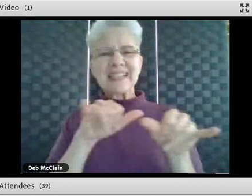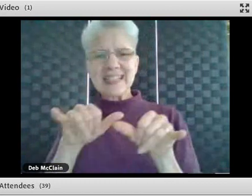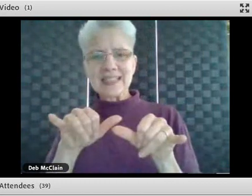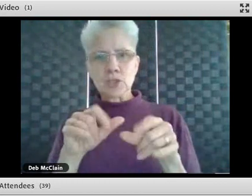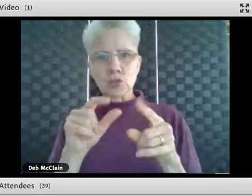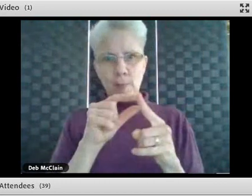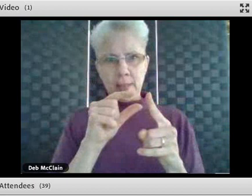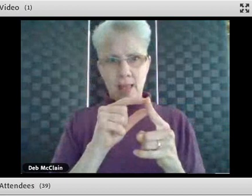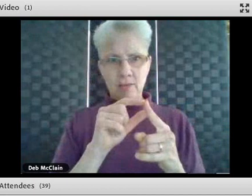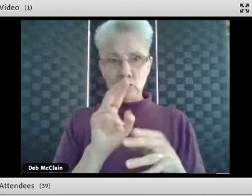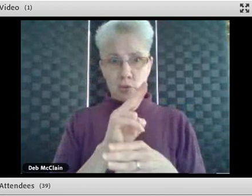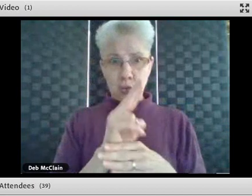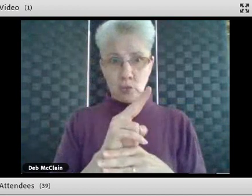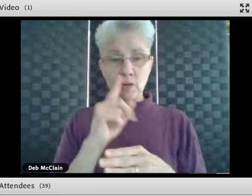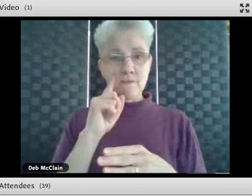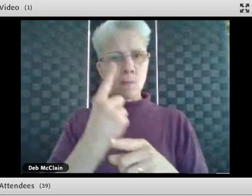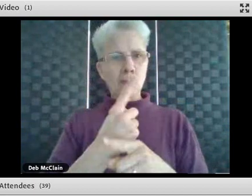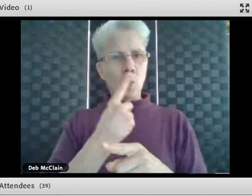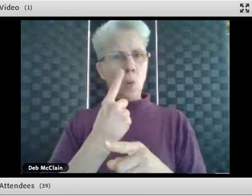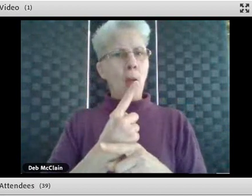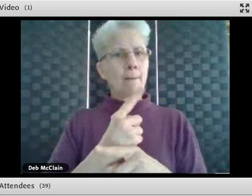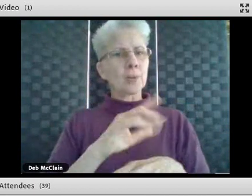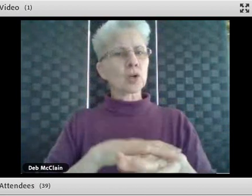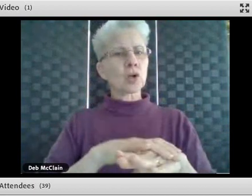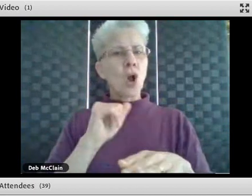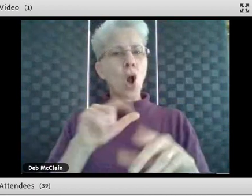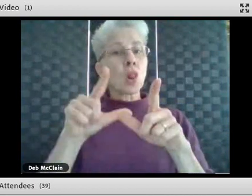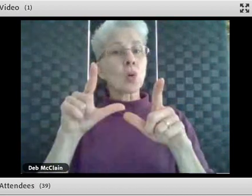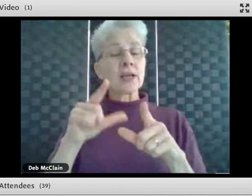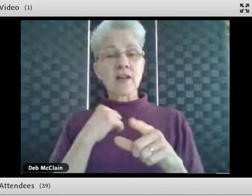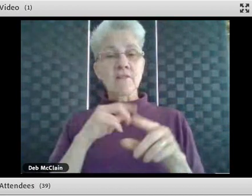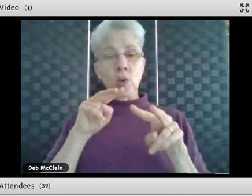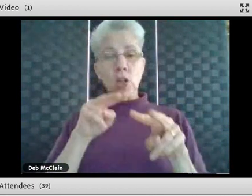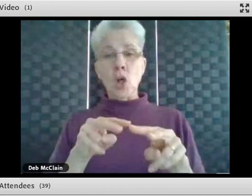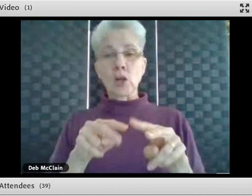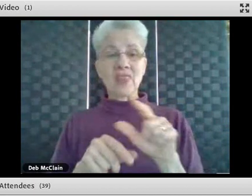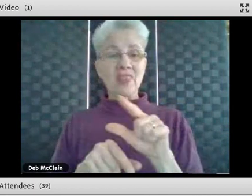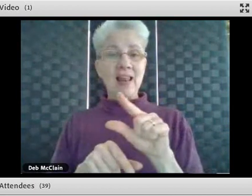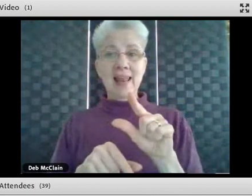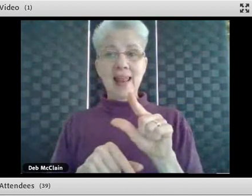that is used for proper collocation. Right? So, if we look at the left-hand side here